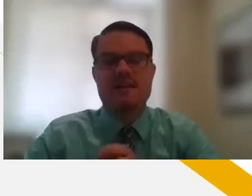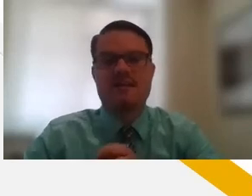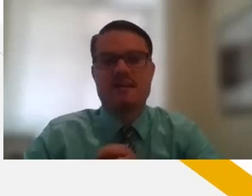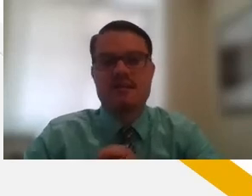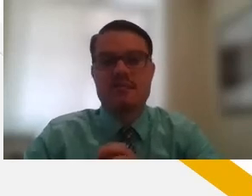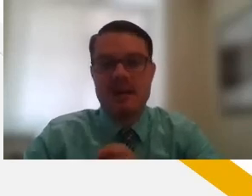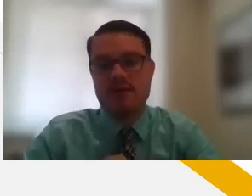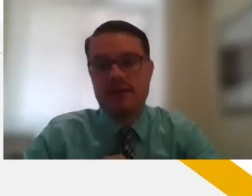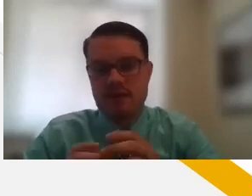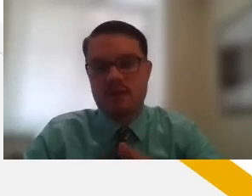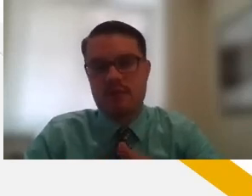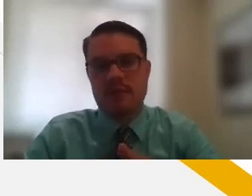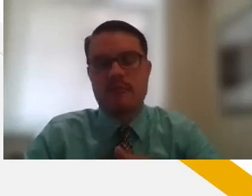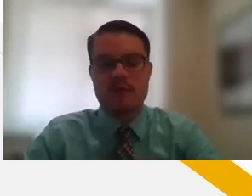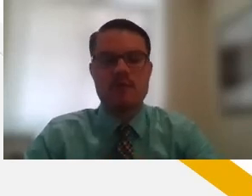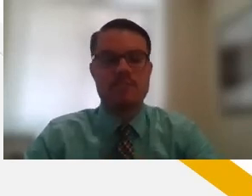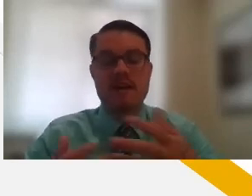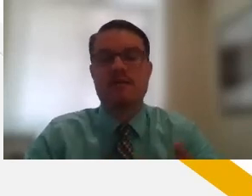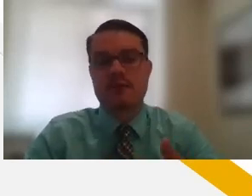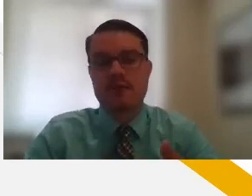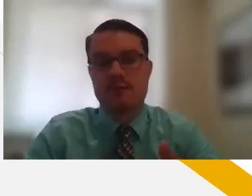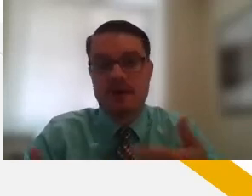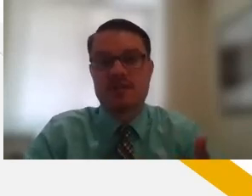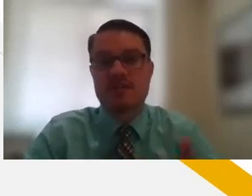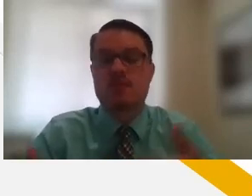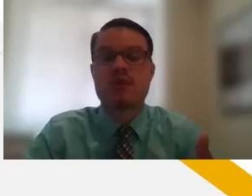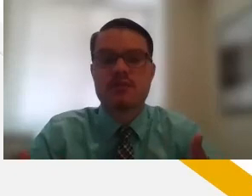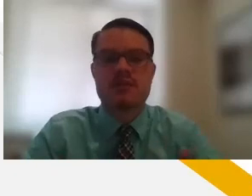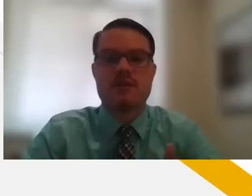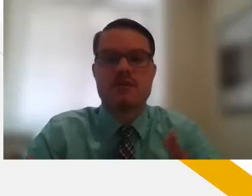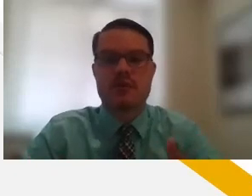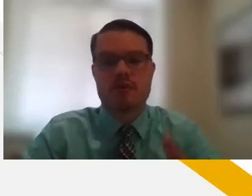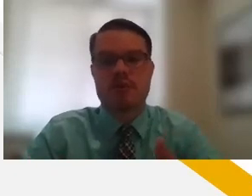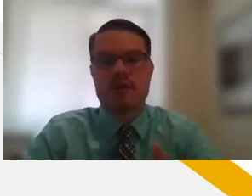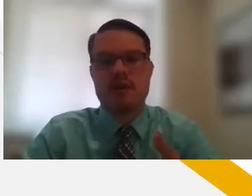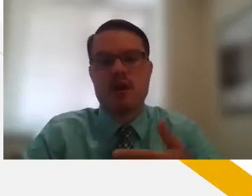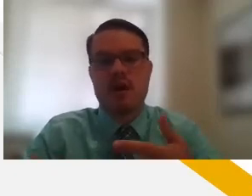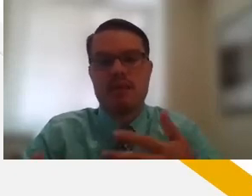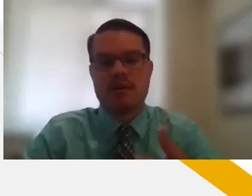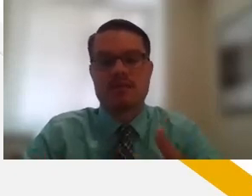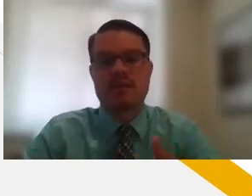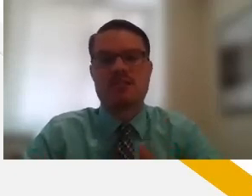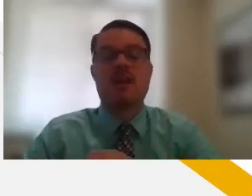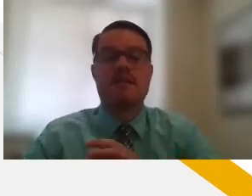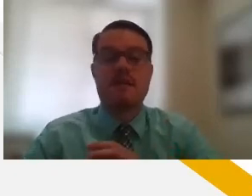to benefit from their education, to really receive their free, appropriate public education.